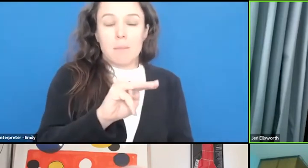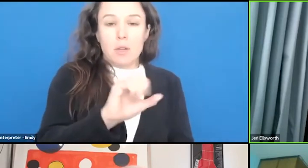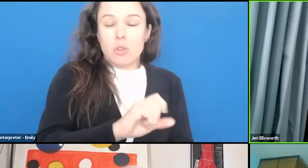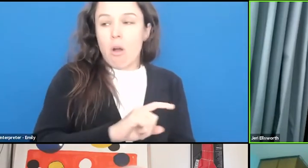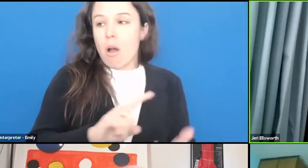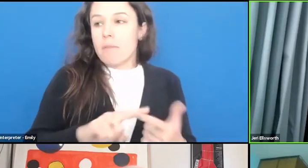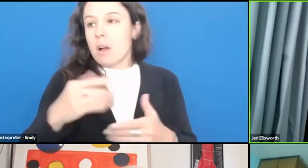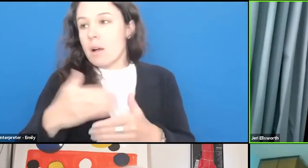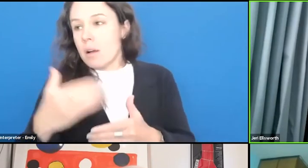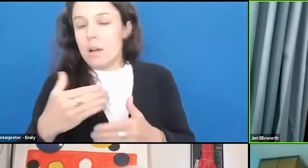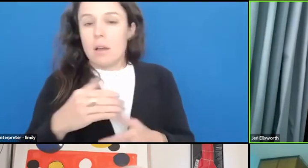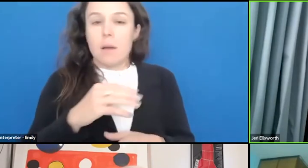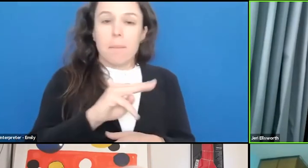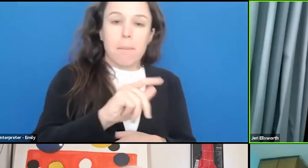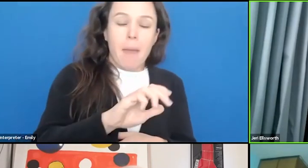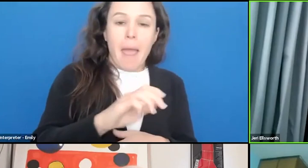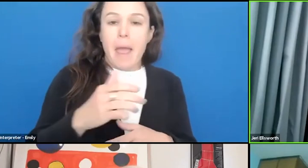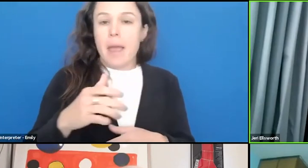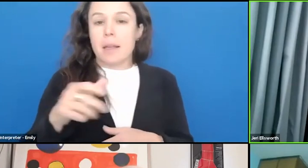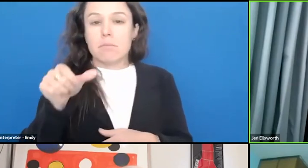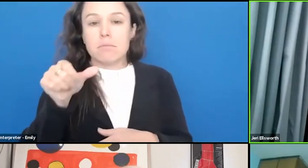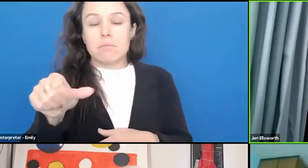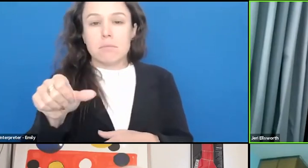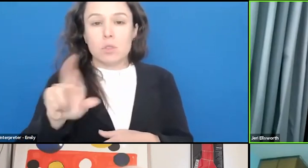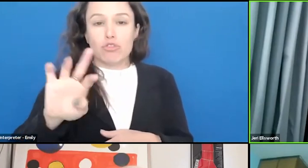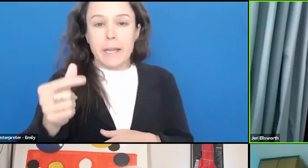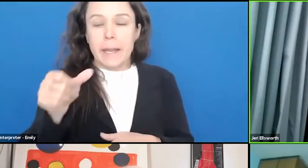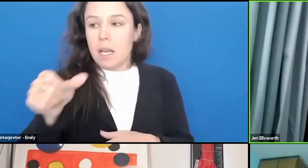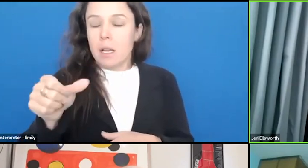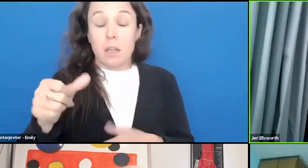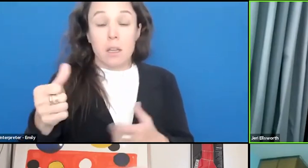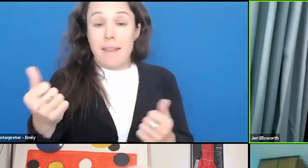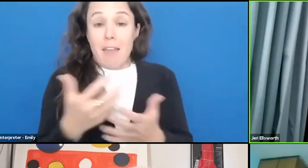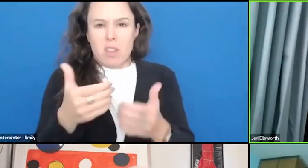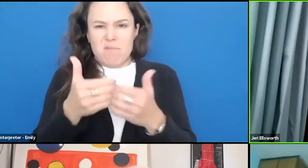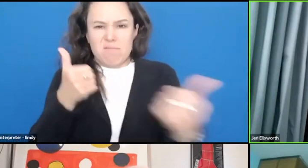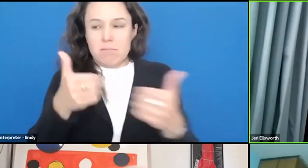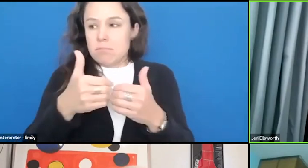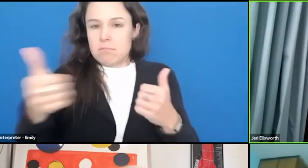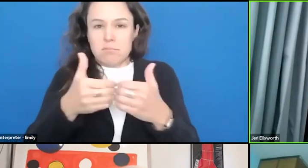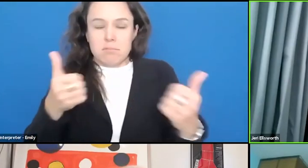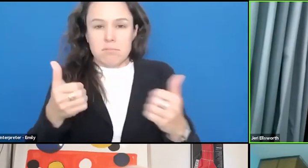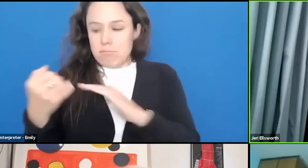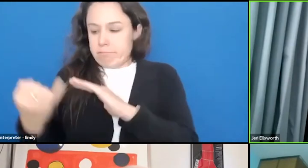from Mac, and your ring doorbell is isolated from you know everything, else and yeah so that's